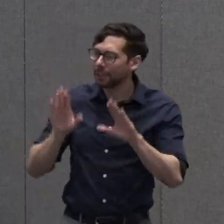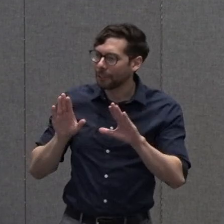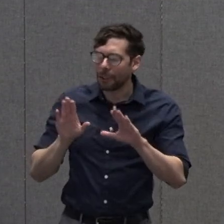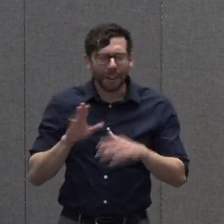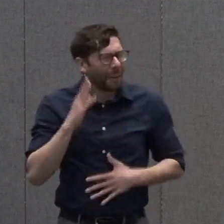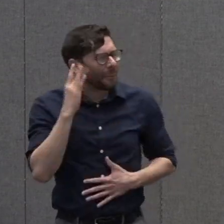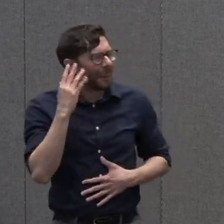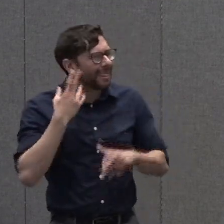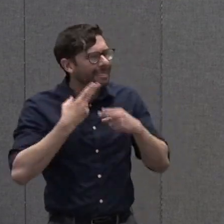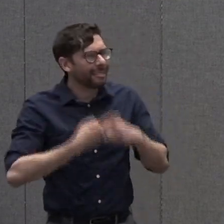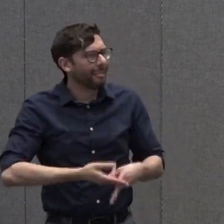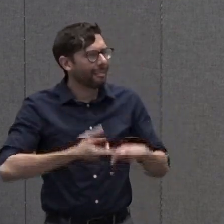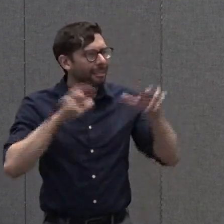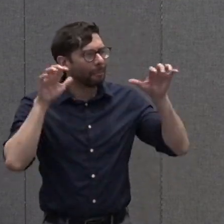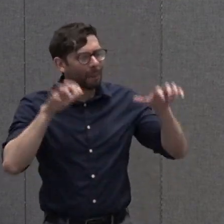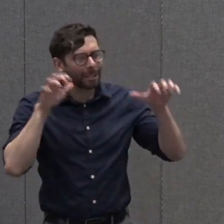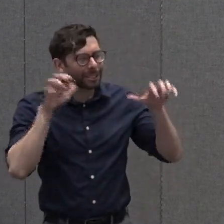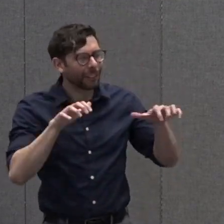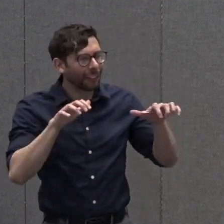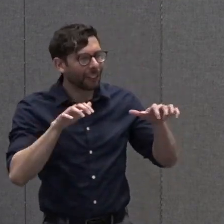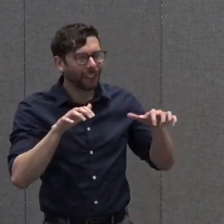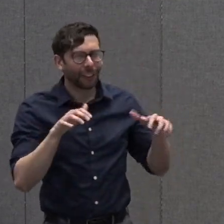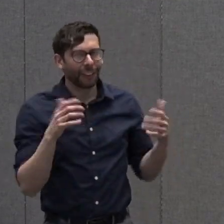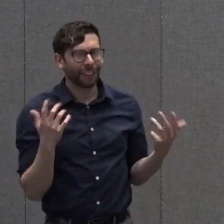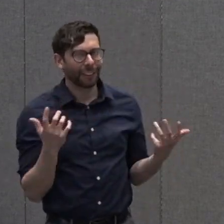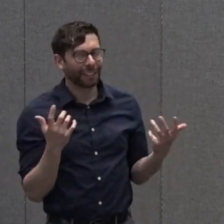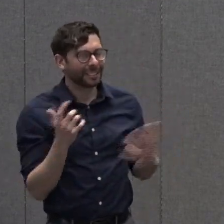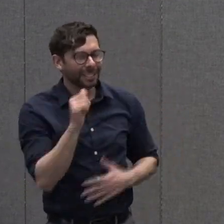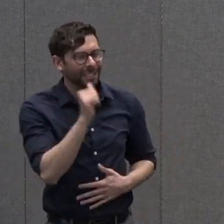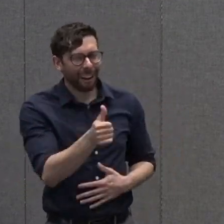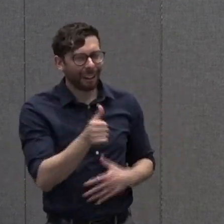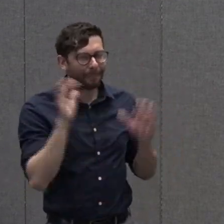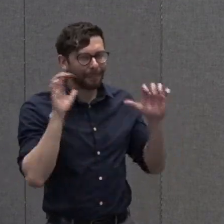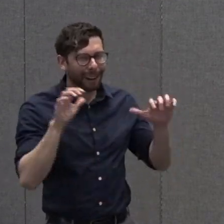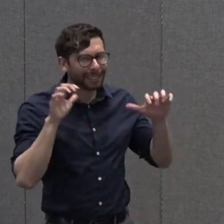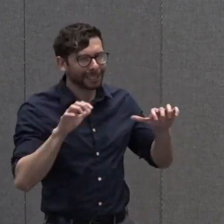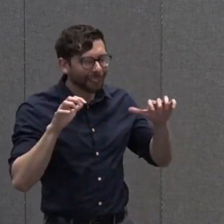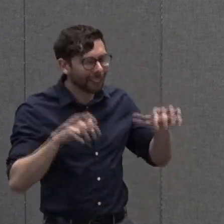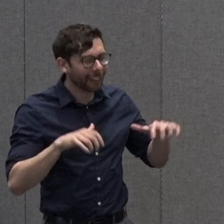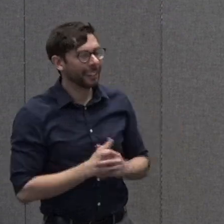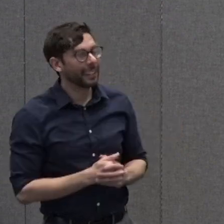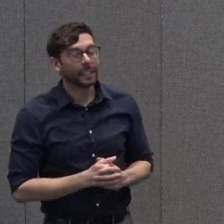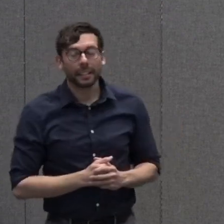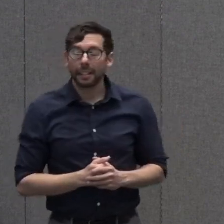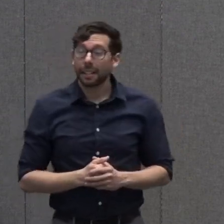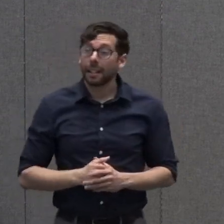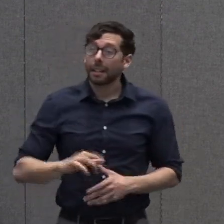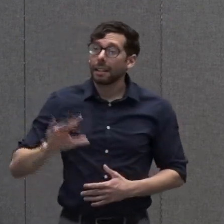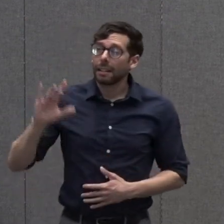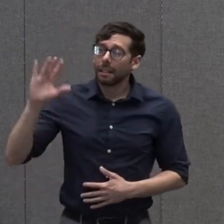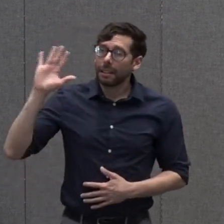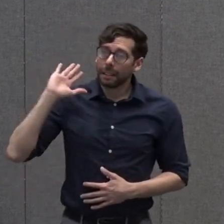I wonder where that came from. Well. She's anything but a monster. Early on, when people were seeing these,